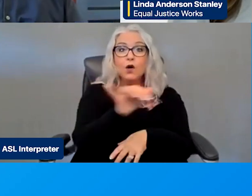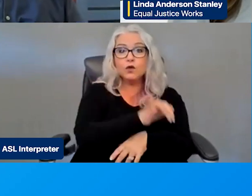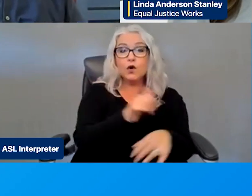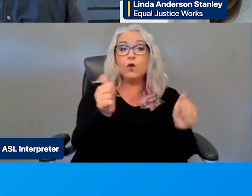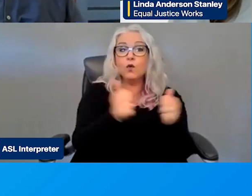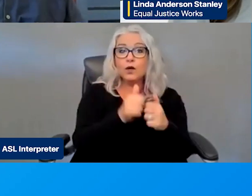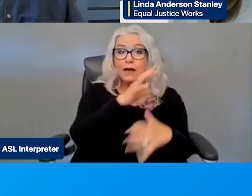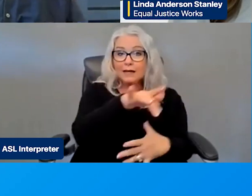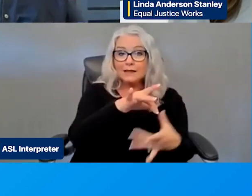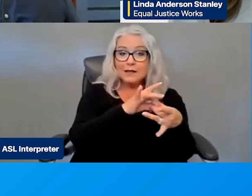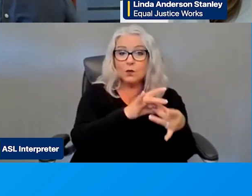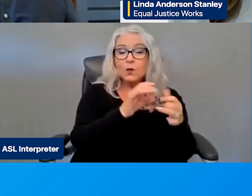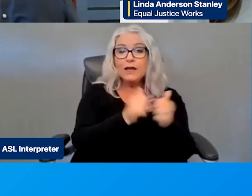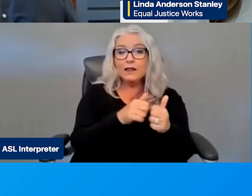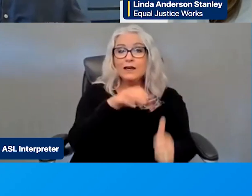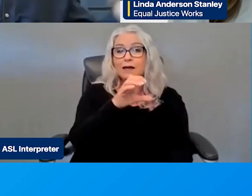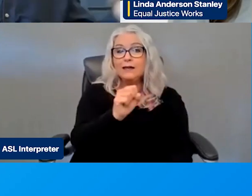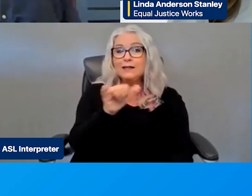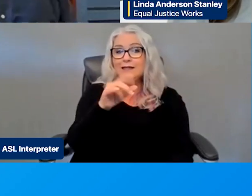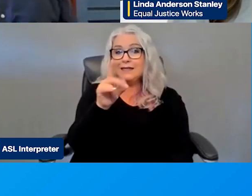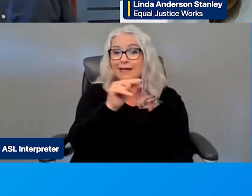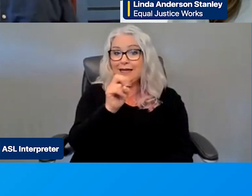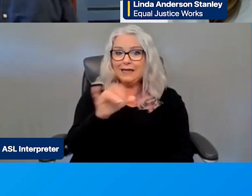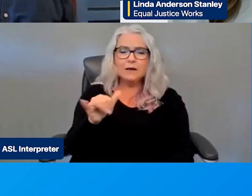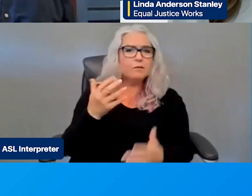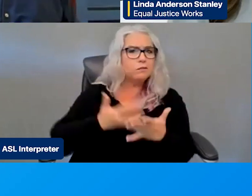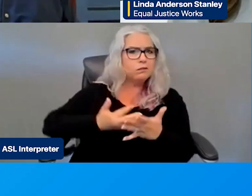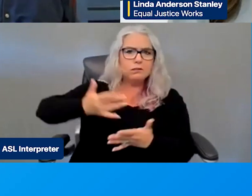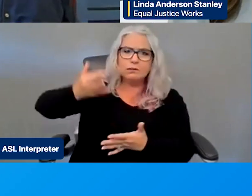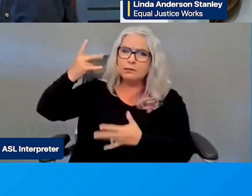and individual Plaintiffs well over a decade ago.